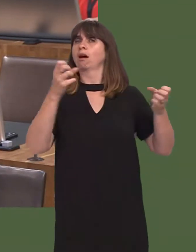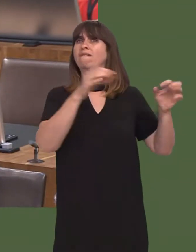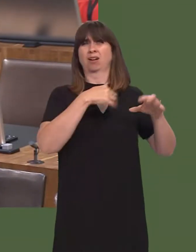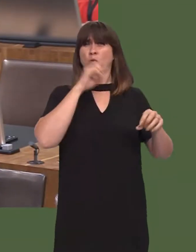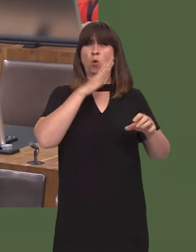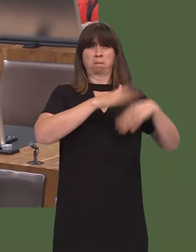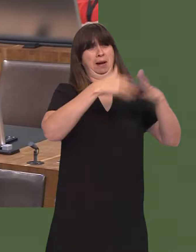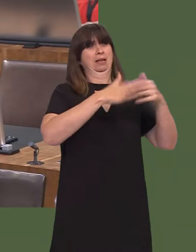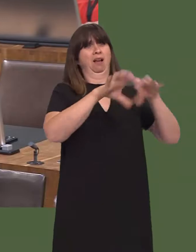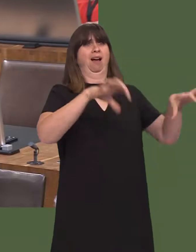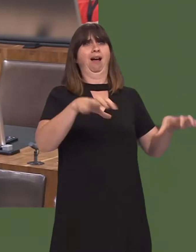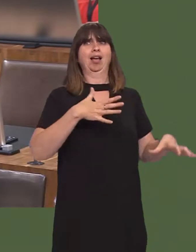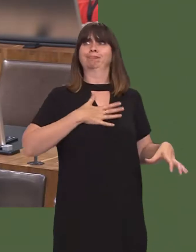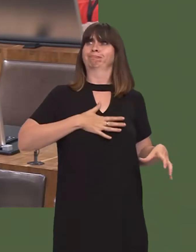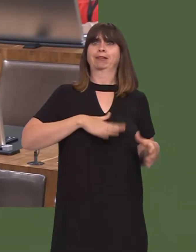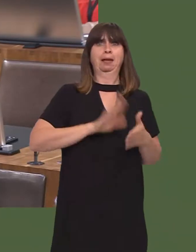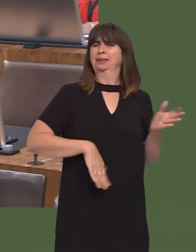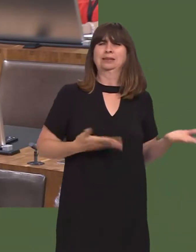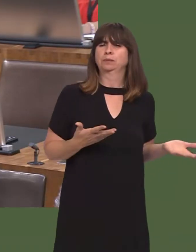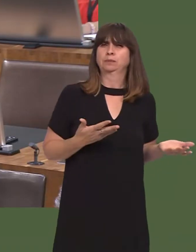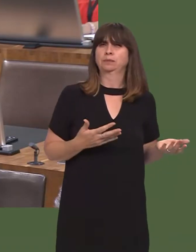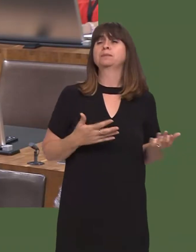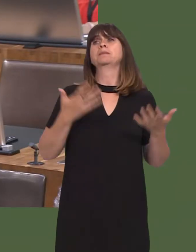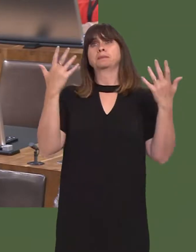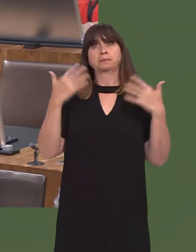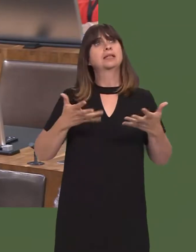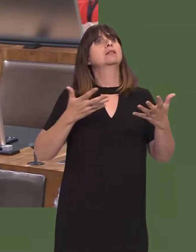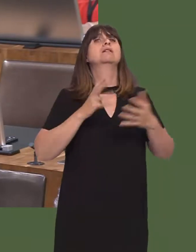filled. The reason why weíre moving ahead as we are is because we have taken soundings,